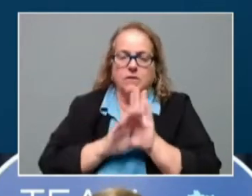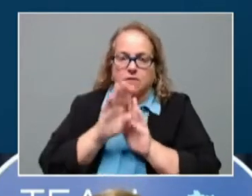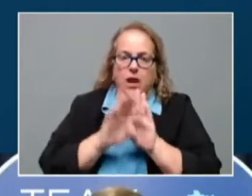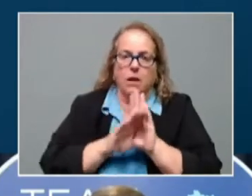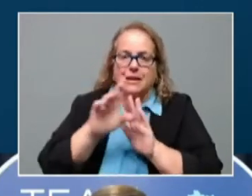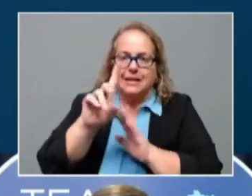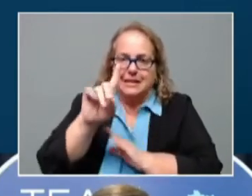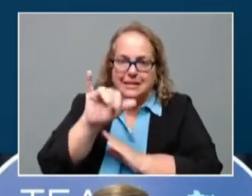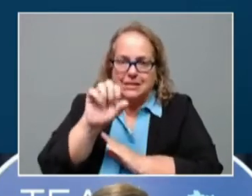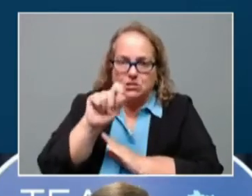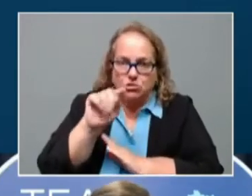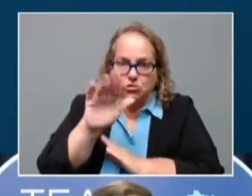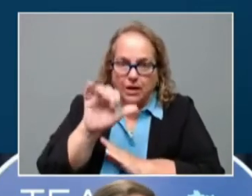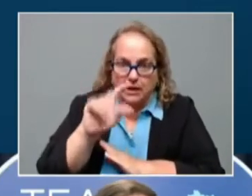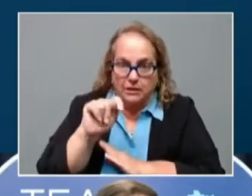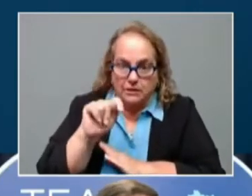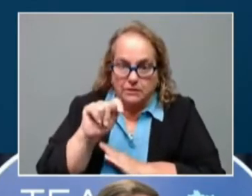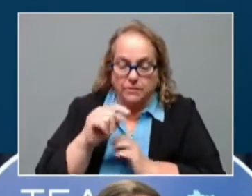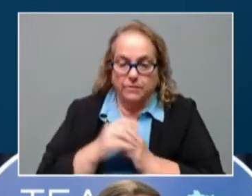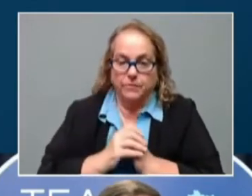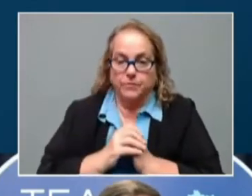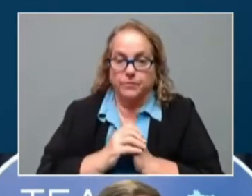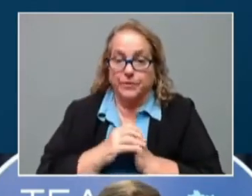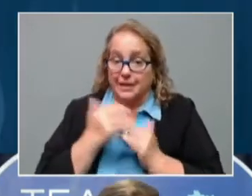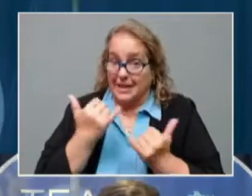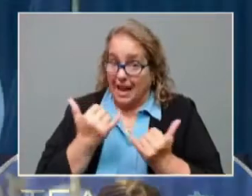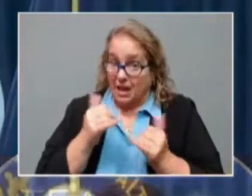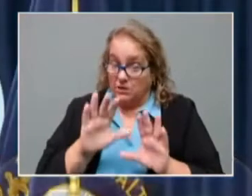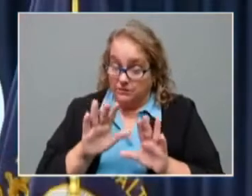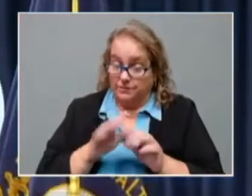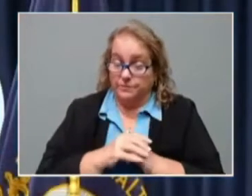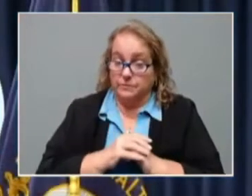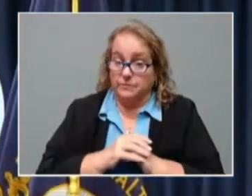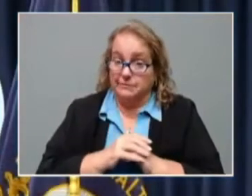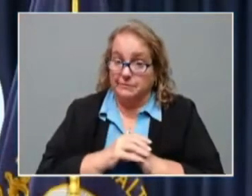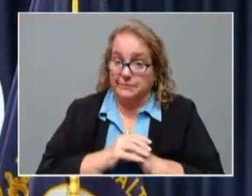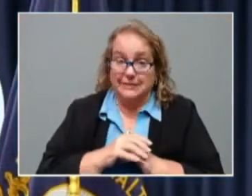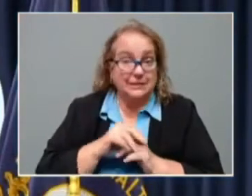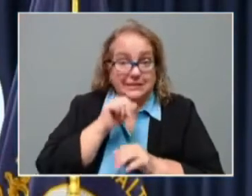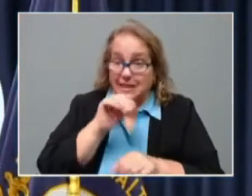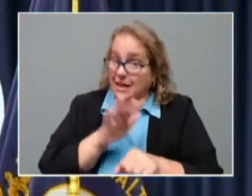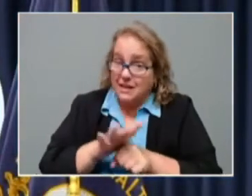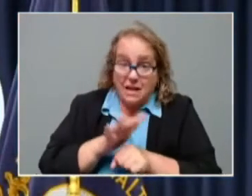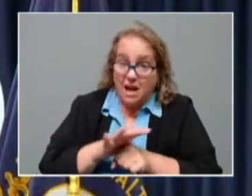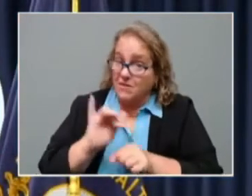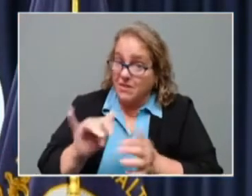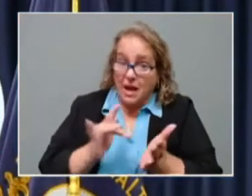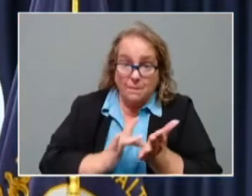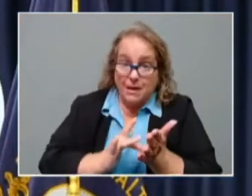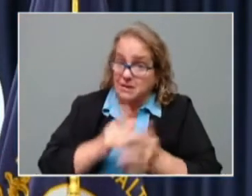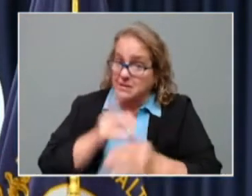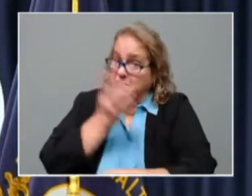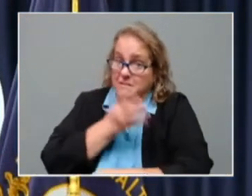Now, there is not going to be enough though, Kentucky is doing better um